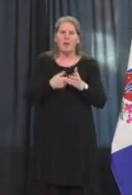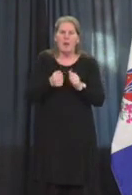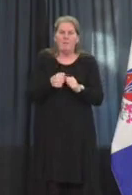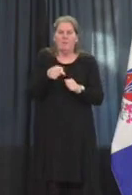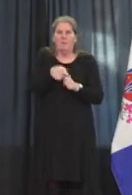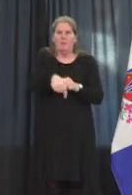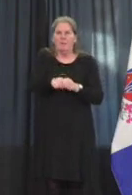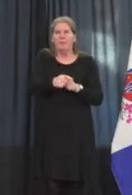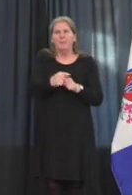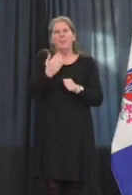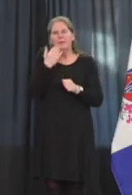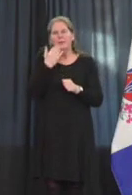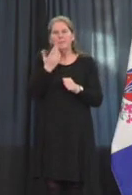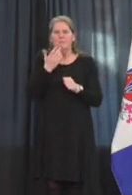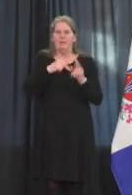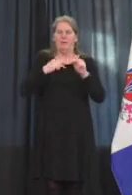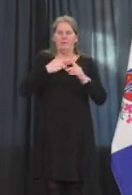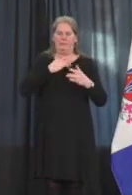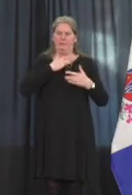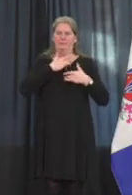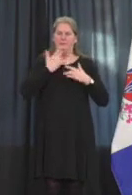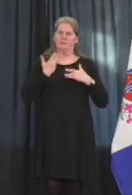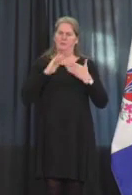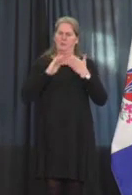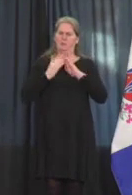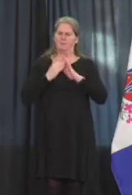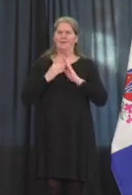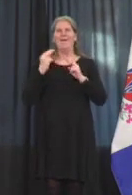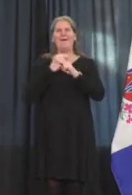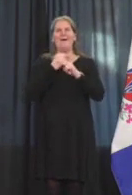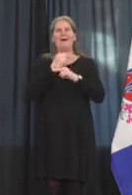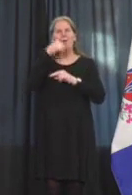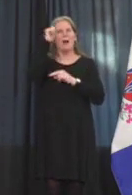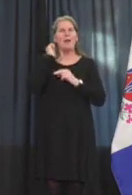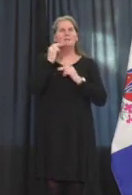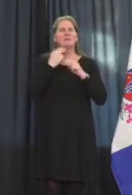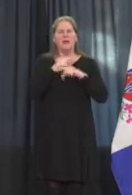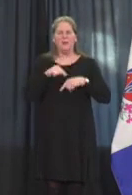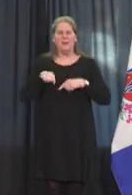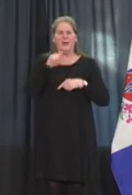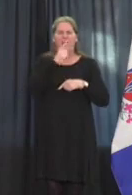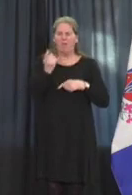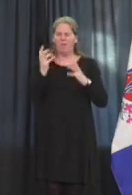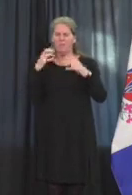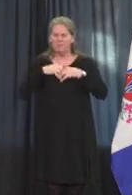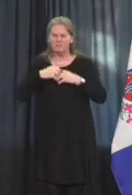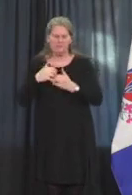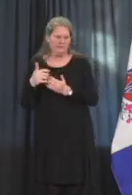WHAT HAPPENS THEN. WE UNDERSTAND THERE ARE SOME CONCERNS FROM COMMUNITIES ALONG THE ALASKA HIGHWAY HAVING TO HELP OUT SOME TRAVELLERS